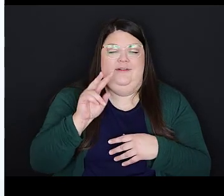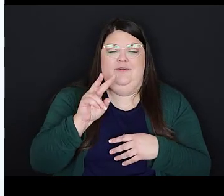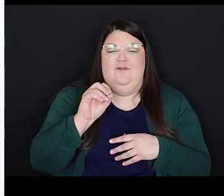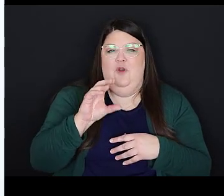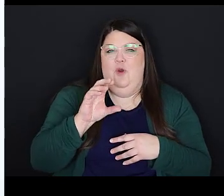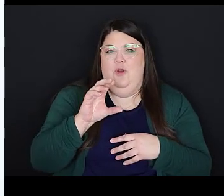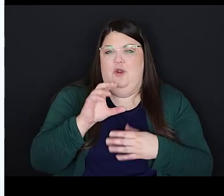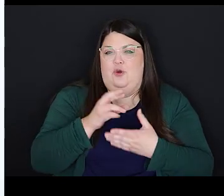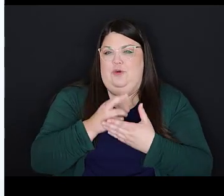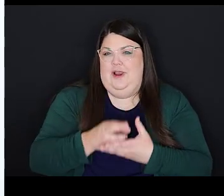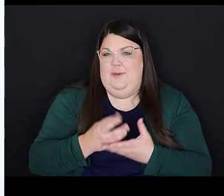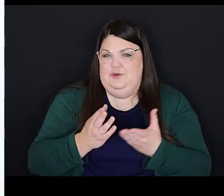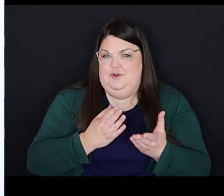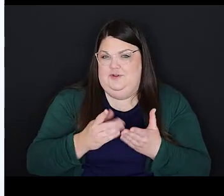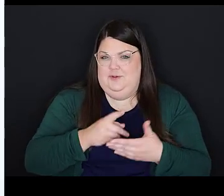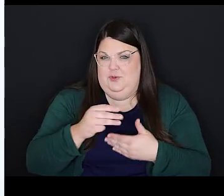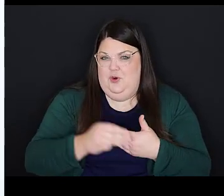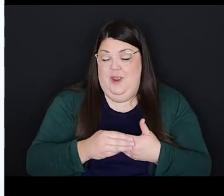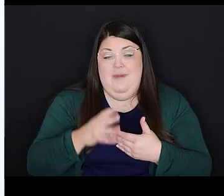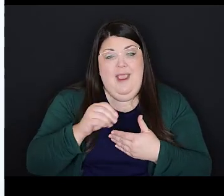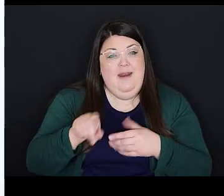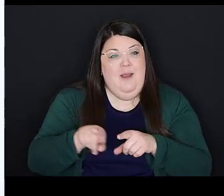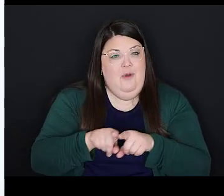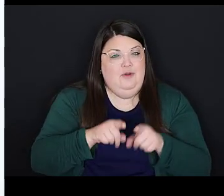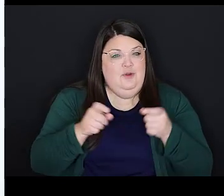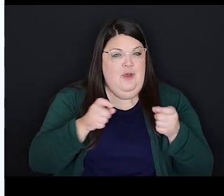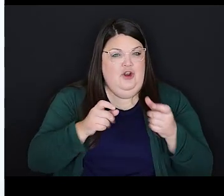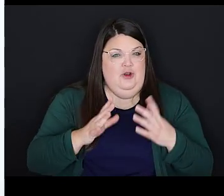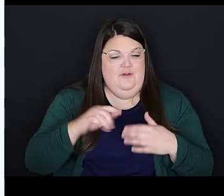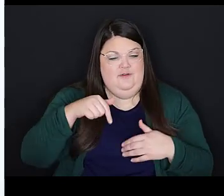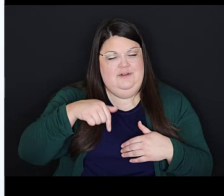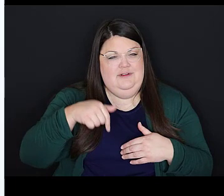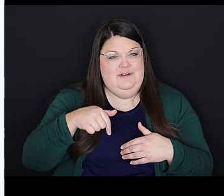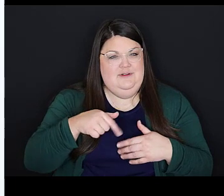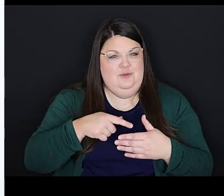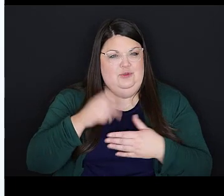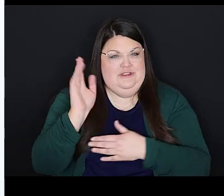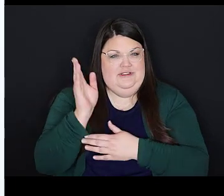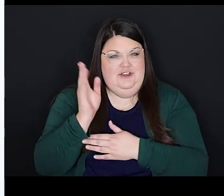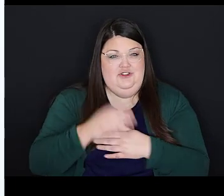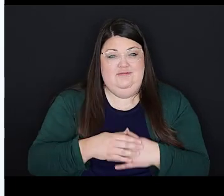and I am the moderator for this presentation. This pre-recorded informational webinar is